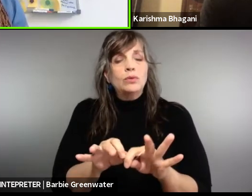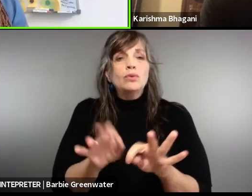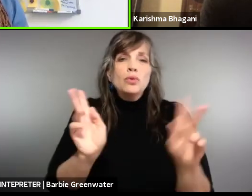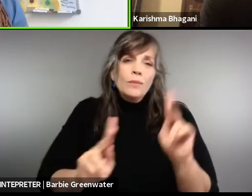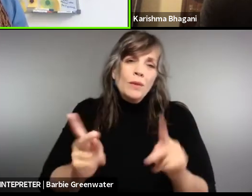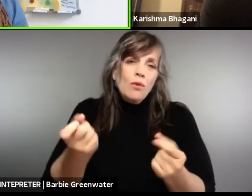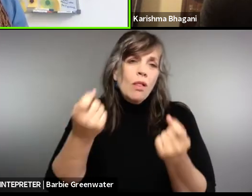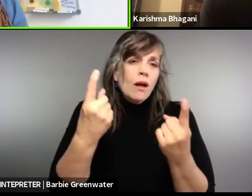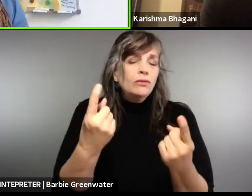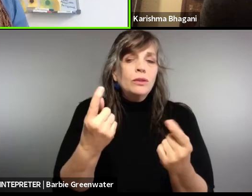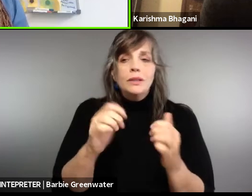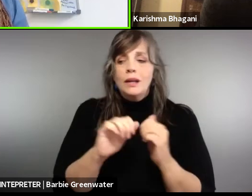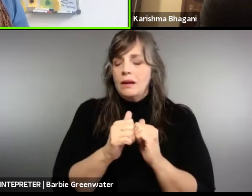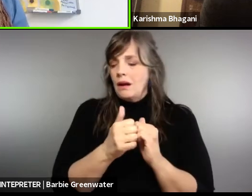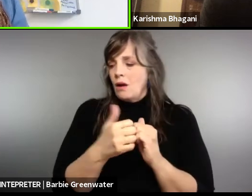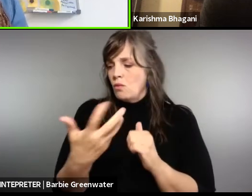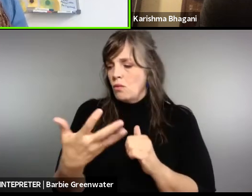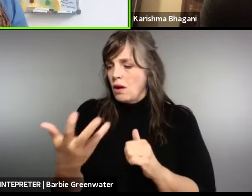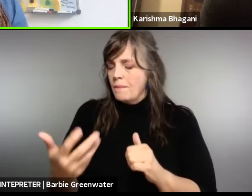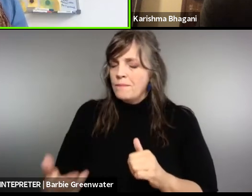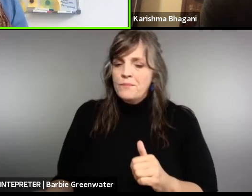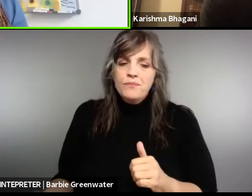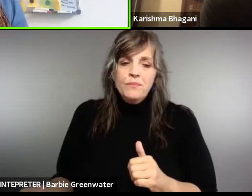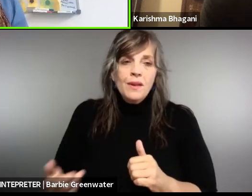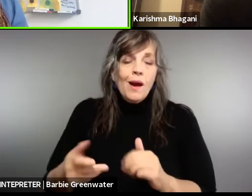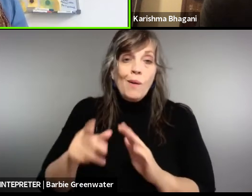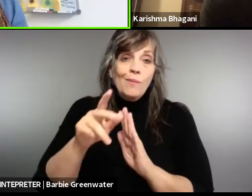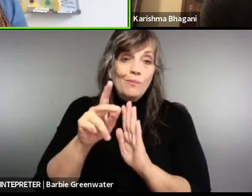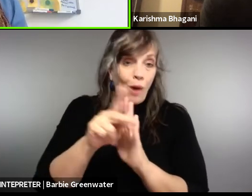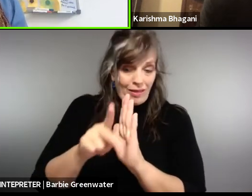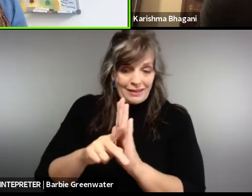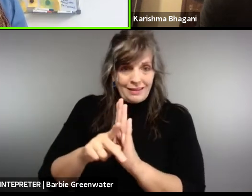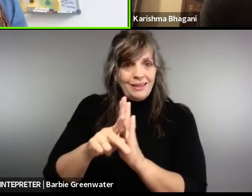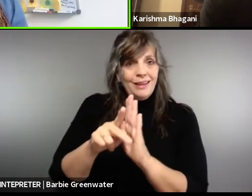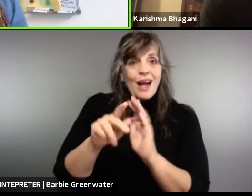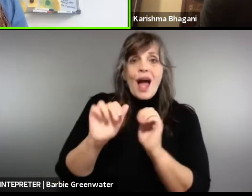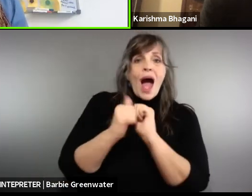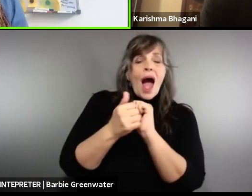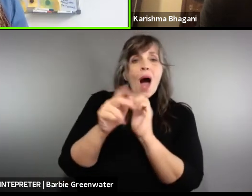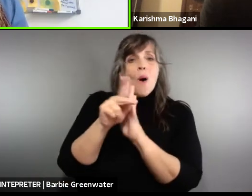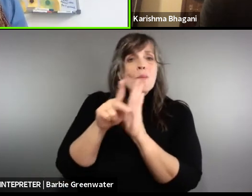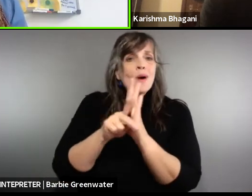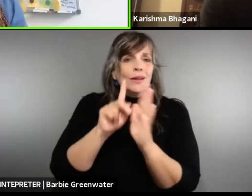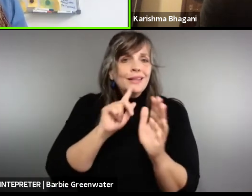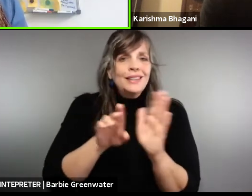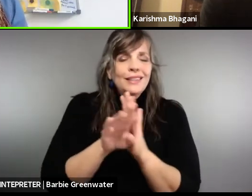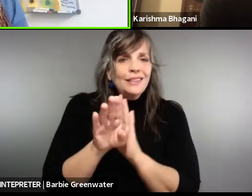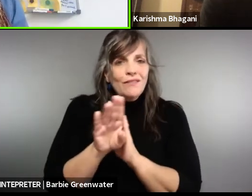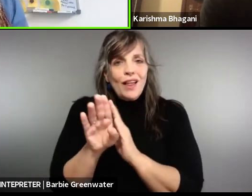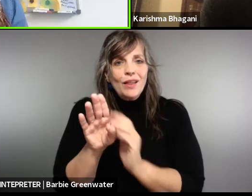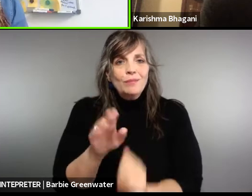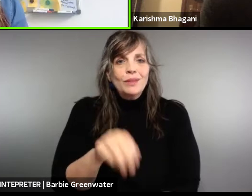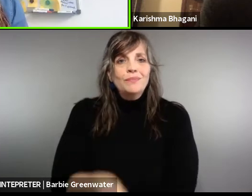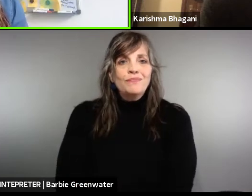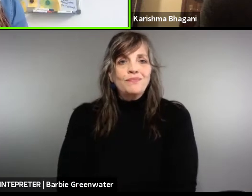of policy, how policy is developed, that being at the Arts Council was incredibly painful